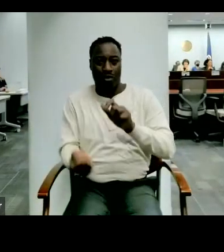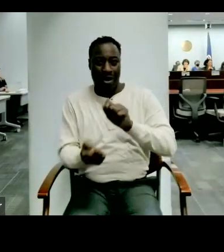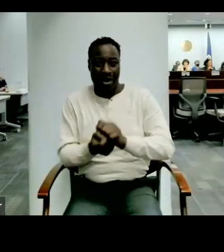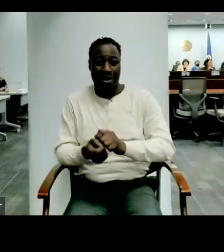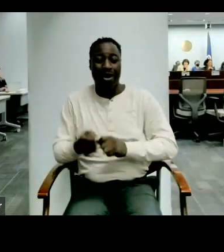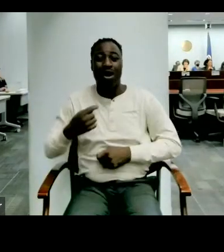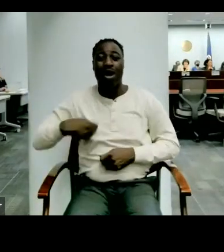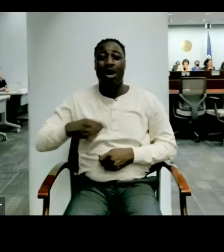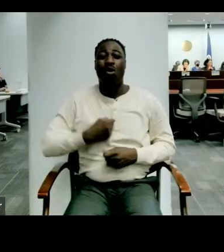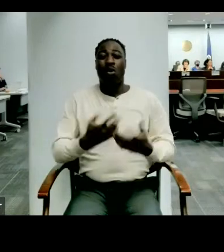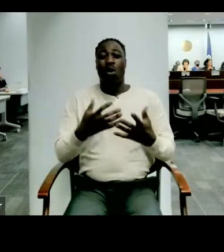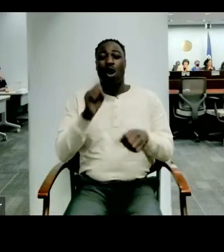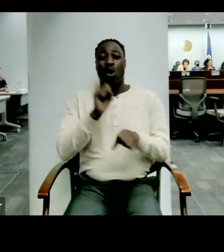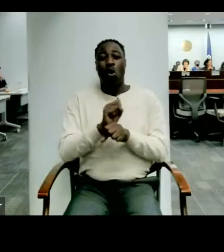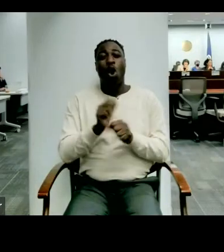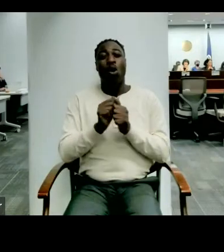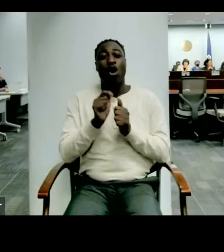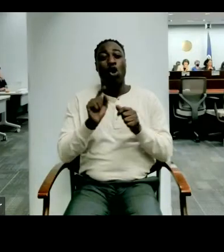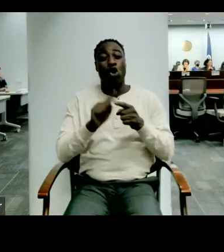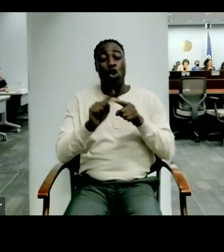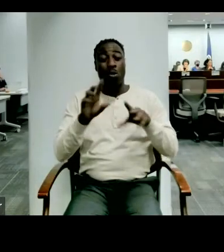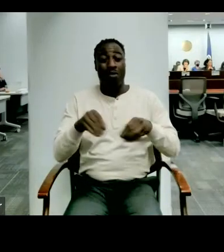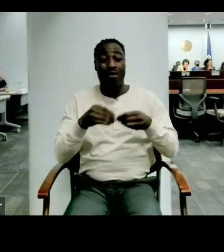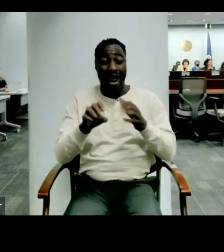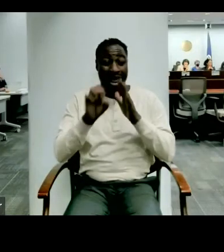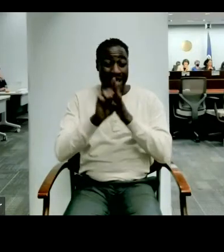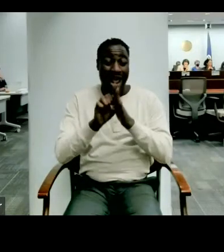We would like to work with you to provide examples where this has been especially